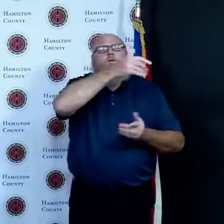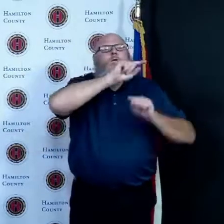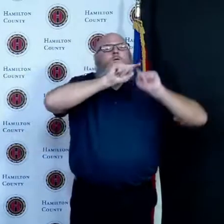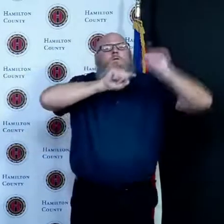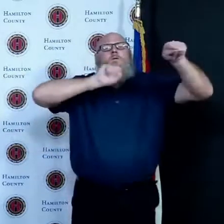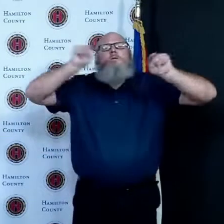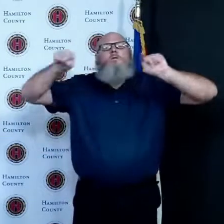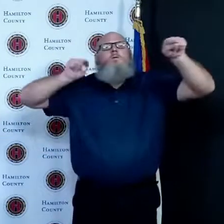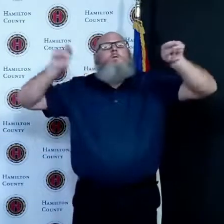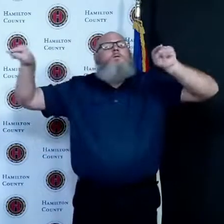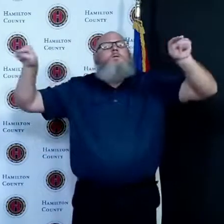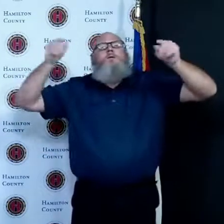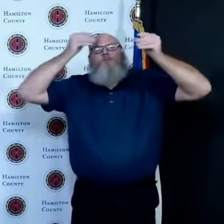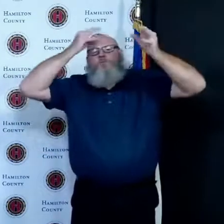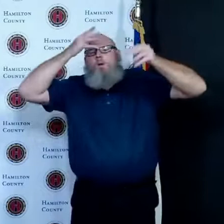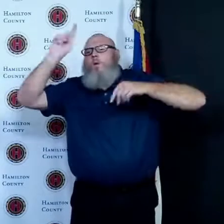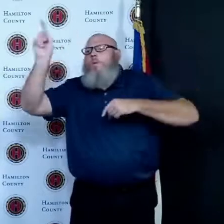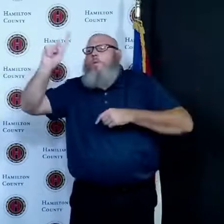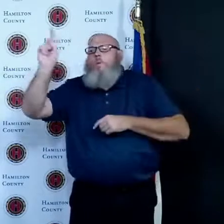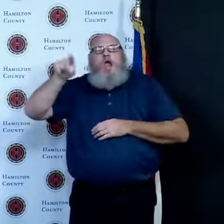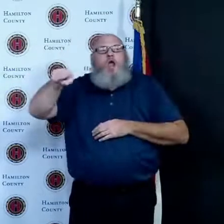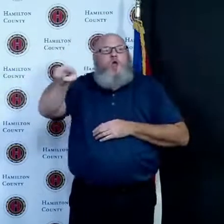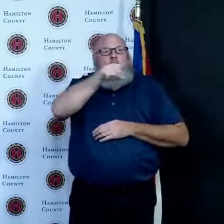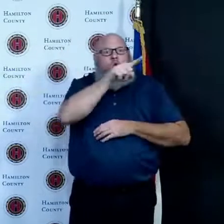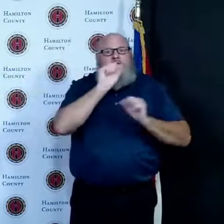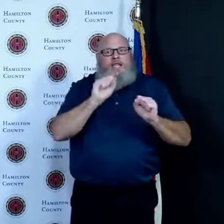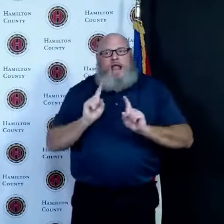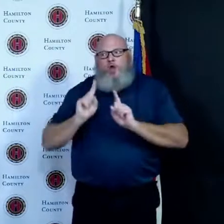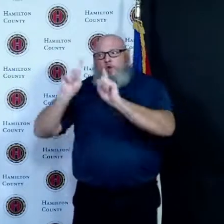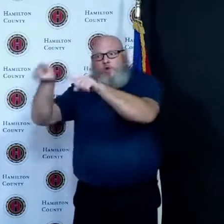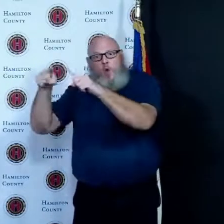that if you have a private physician you should stay in touch with your private physician